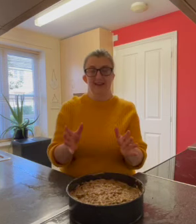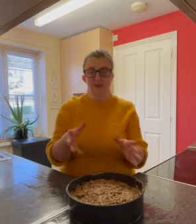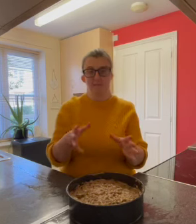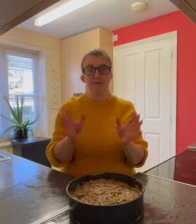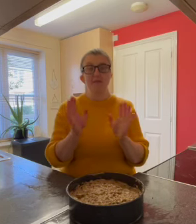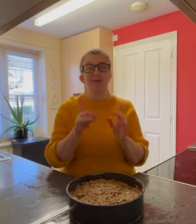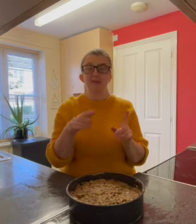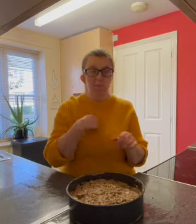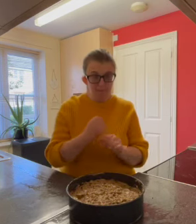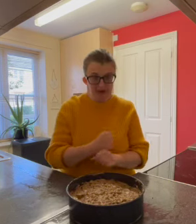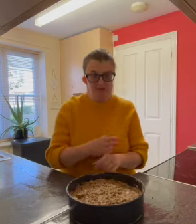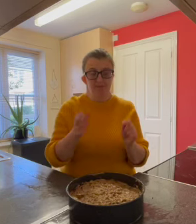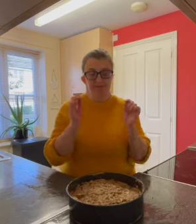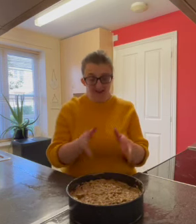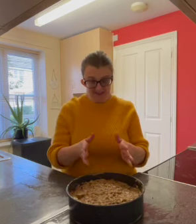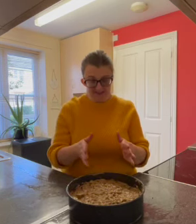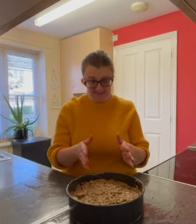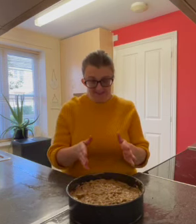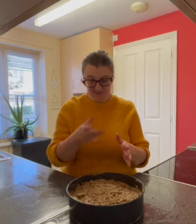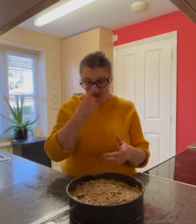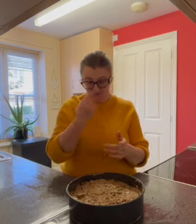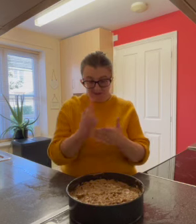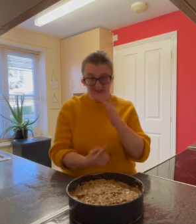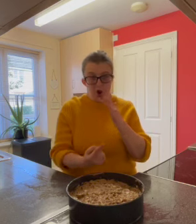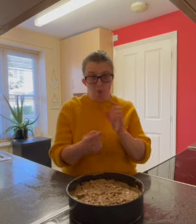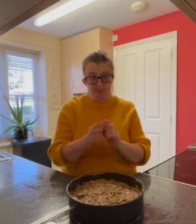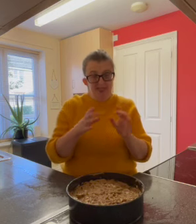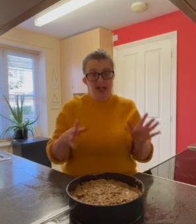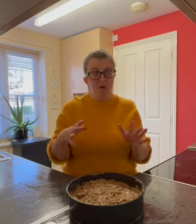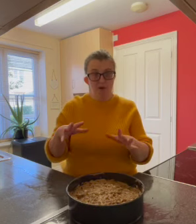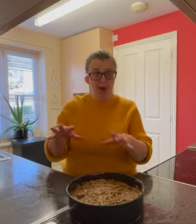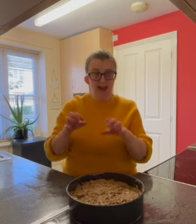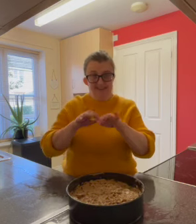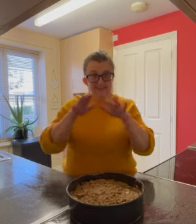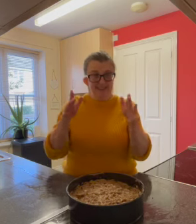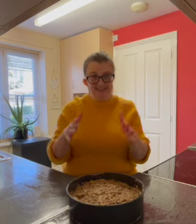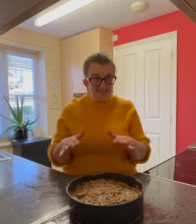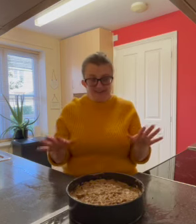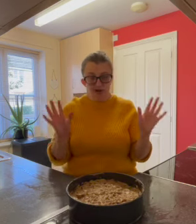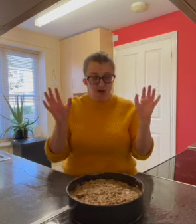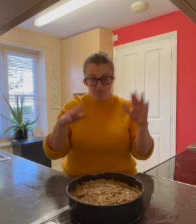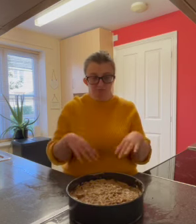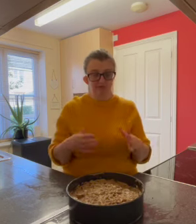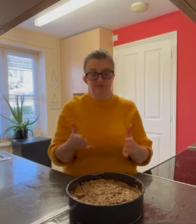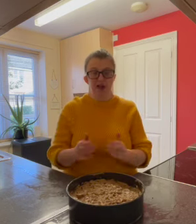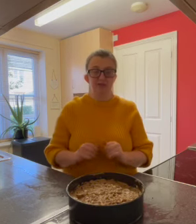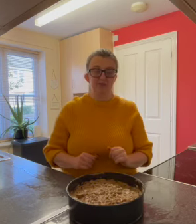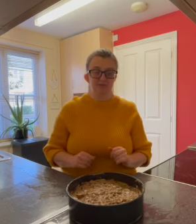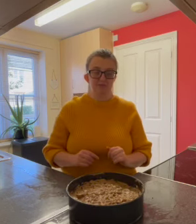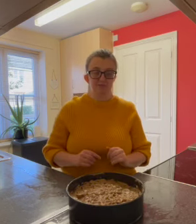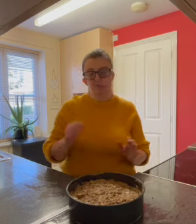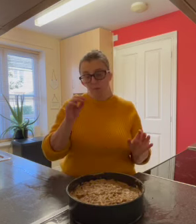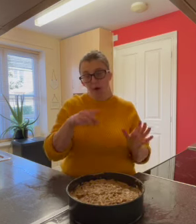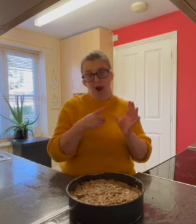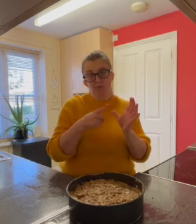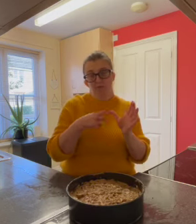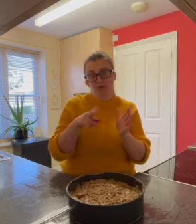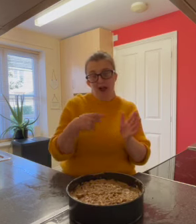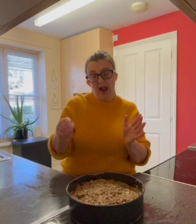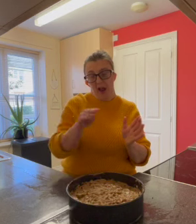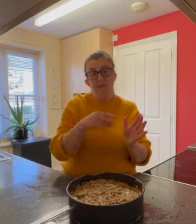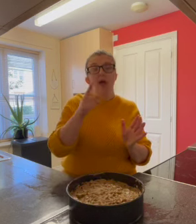yep, that what I am doing with it, as you can have it without icing and just add apricot jam.